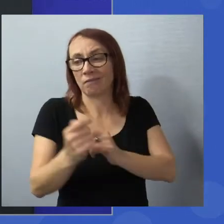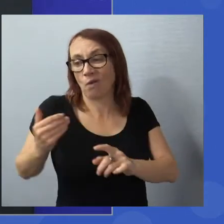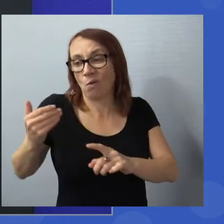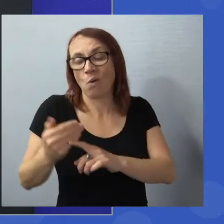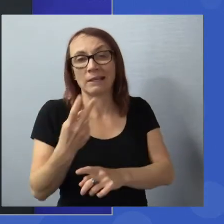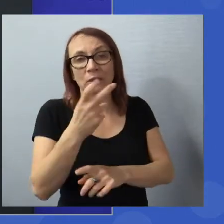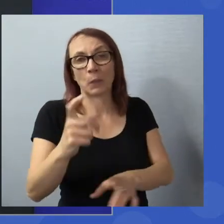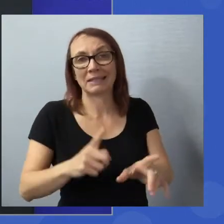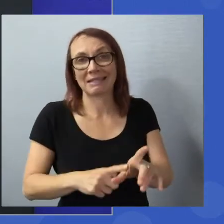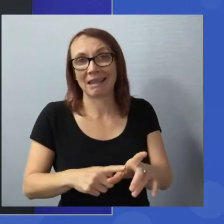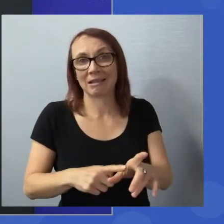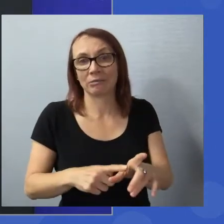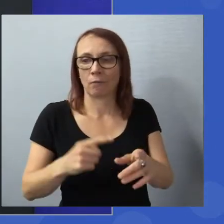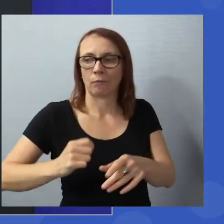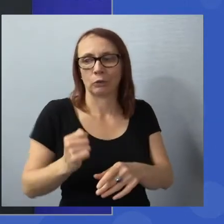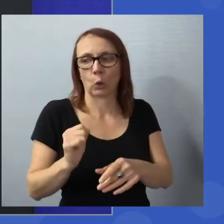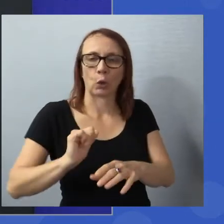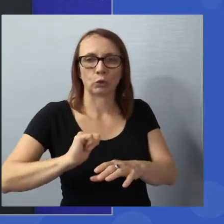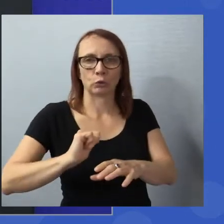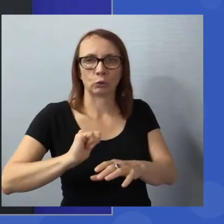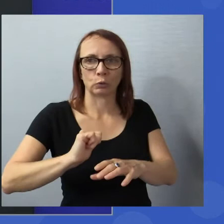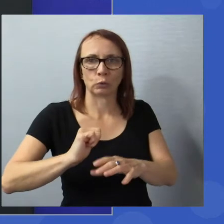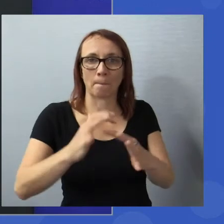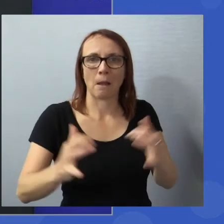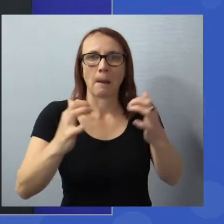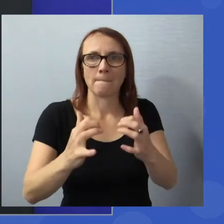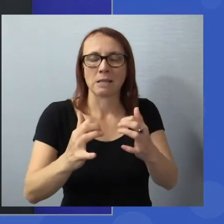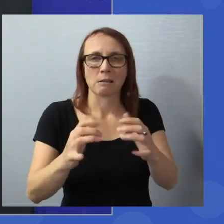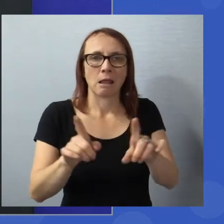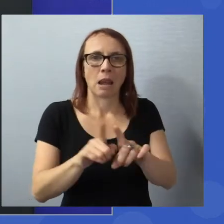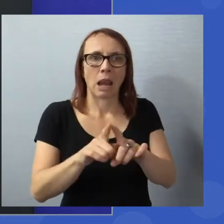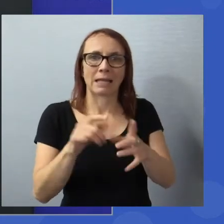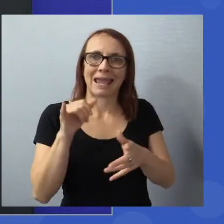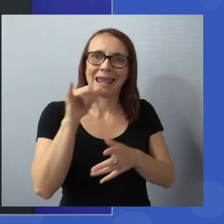we've seen the devolution of air passenger duty I've seen devolution of